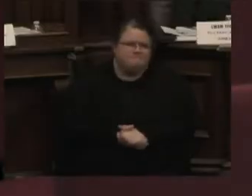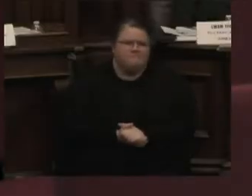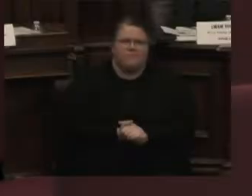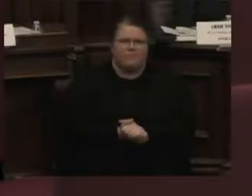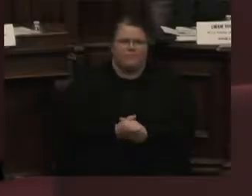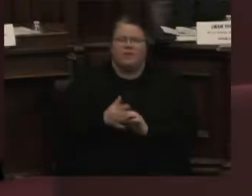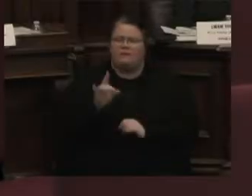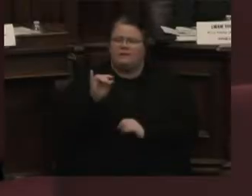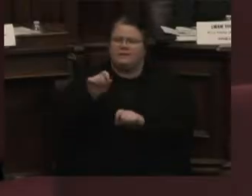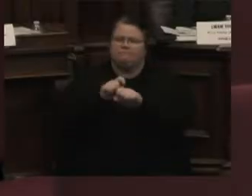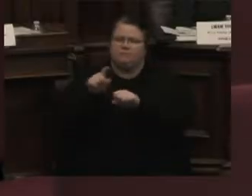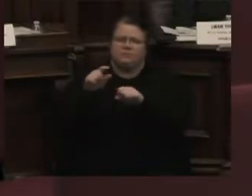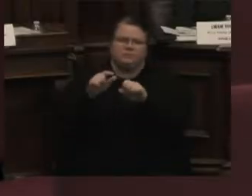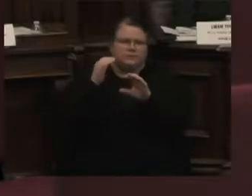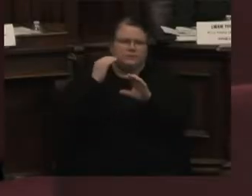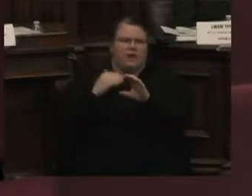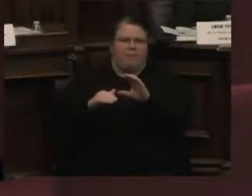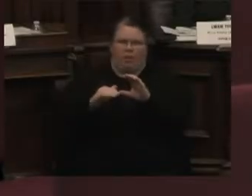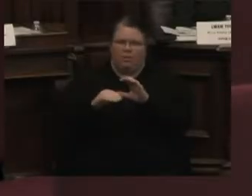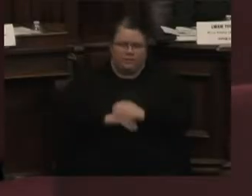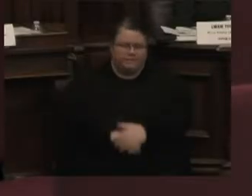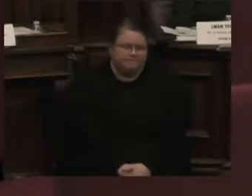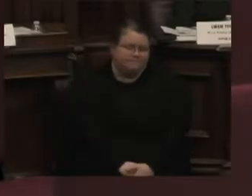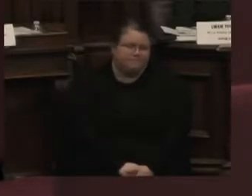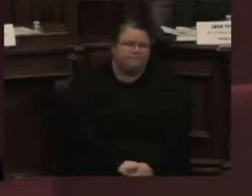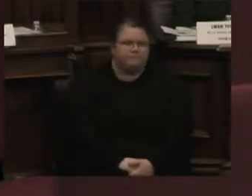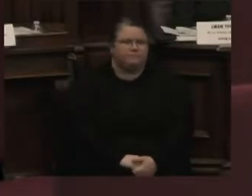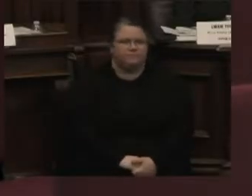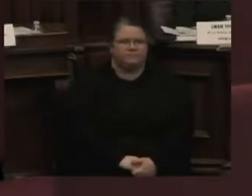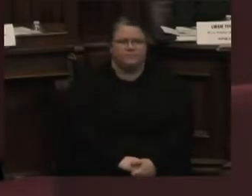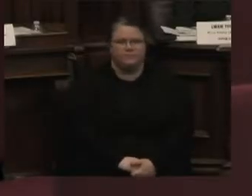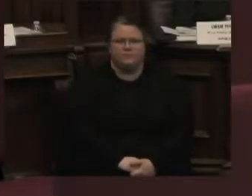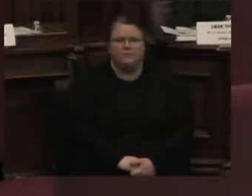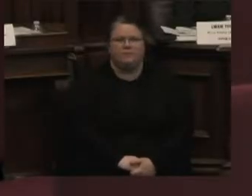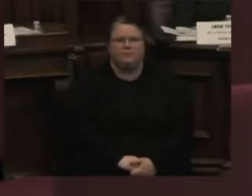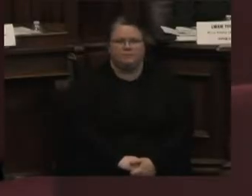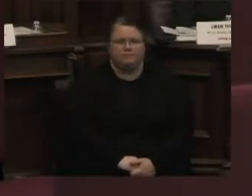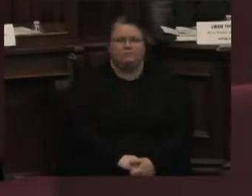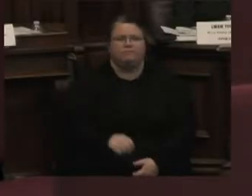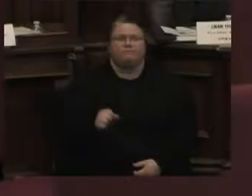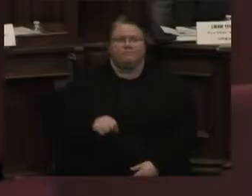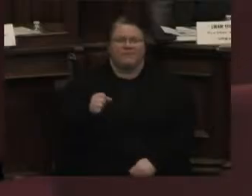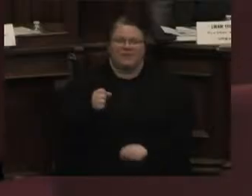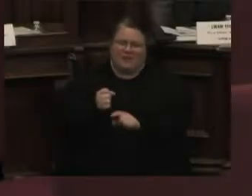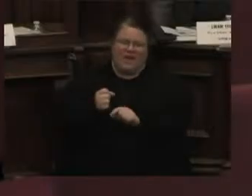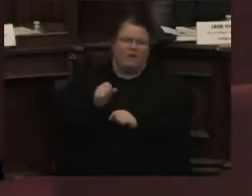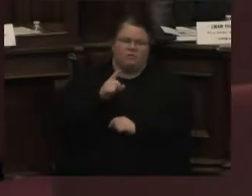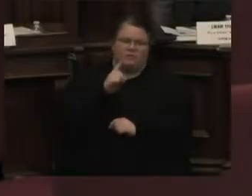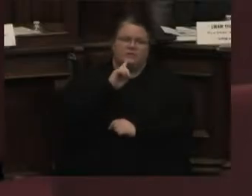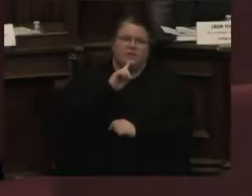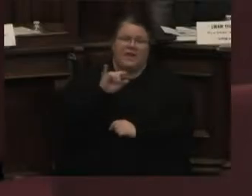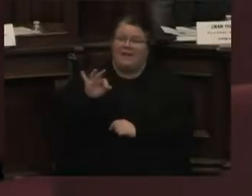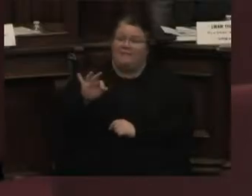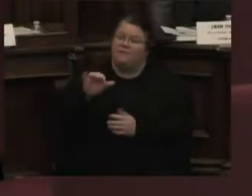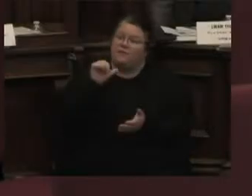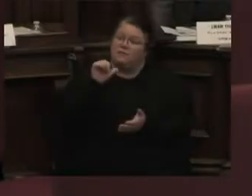regarding the ID badges? Yeah. I do not. I just know I sent an